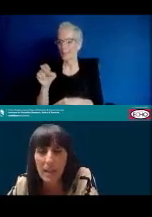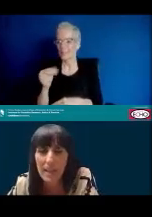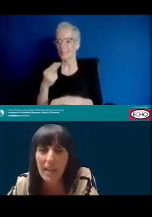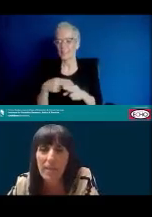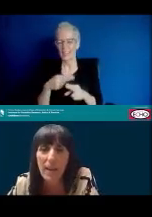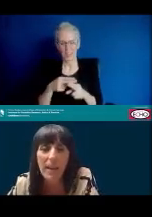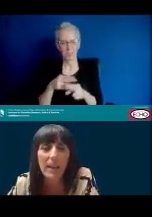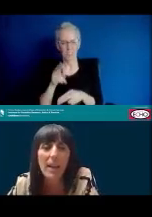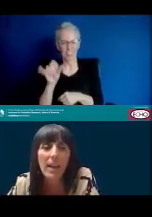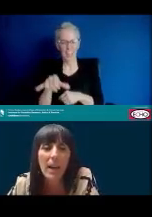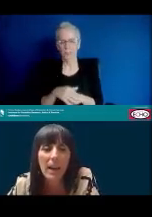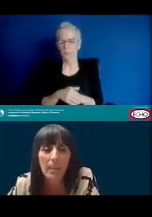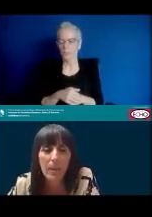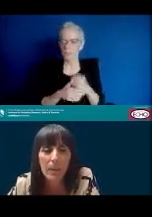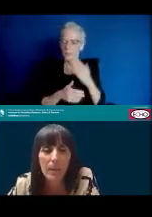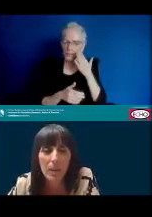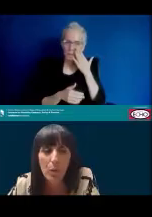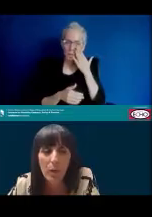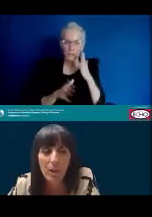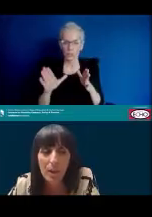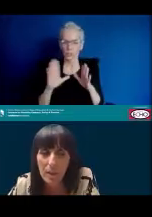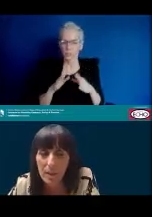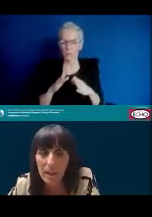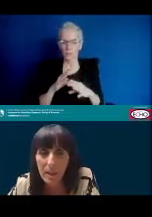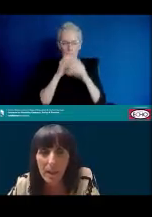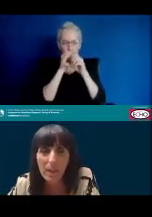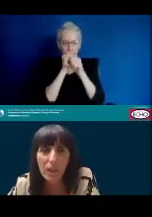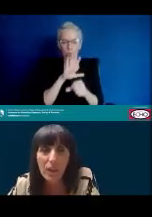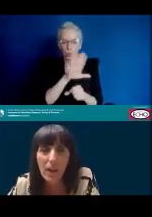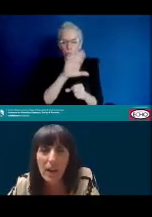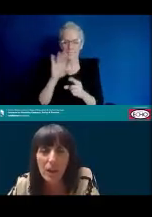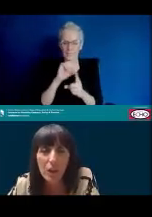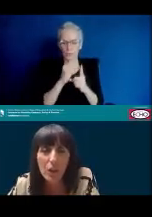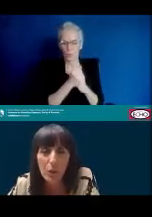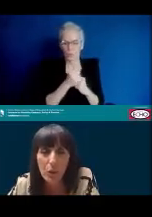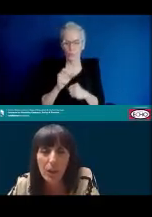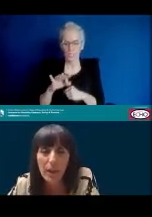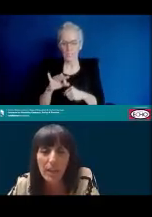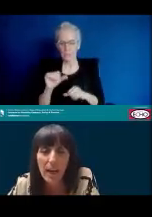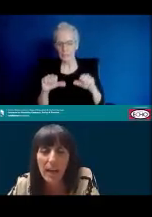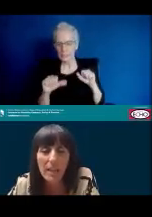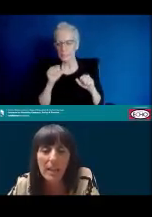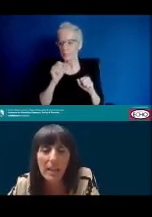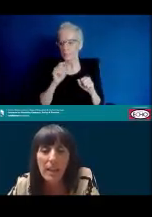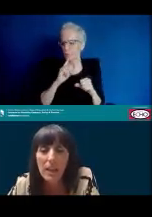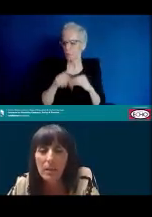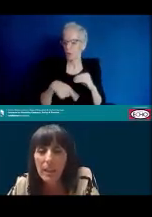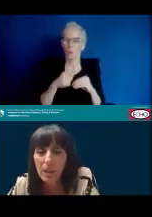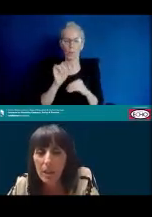identify those situations. If you're unsure of that, reach out